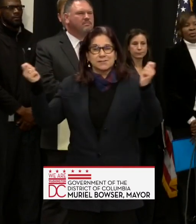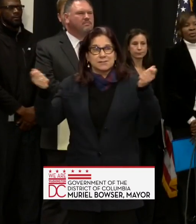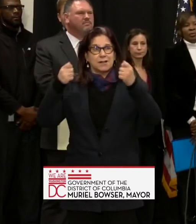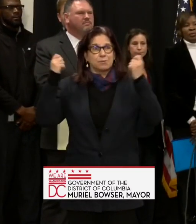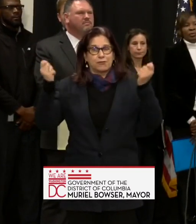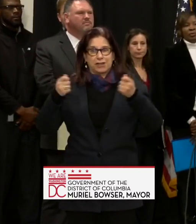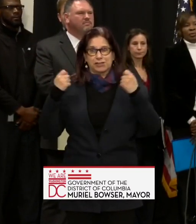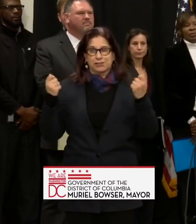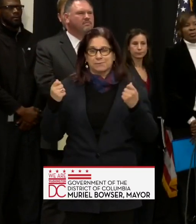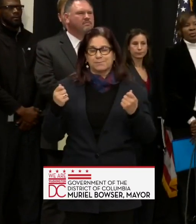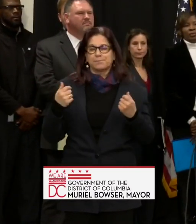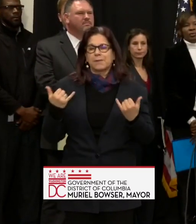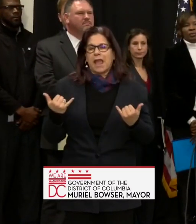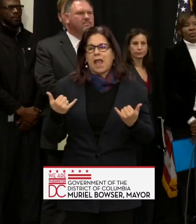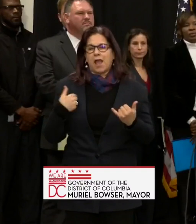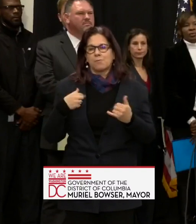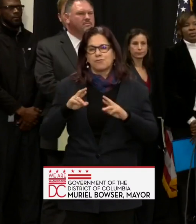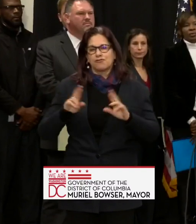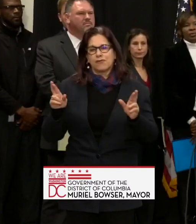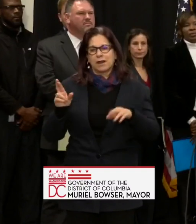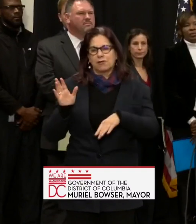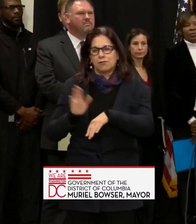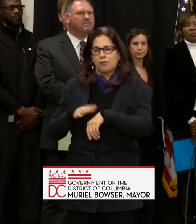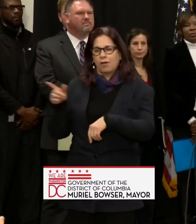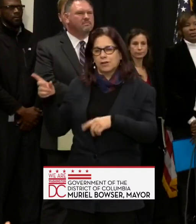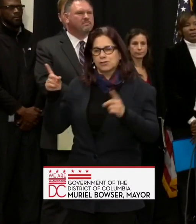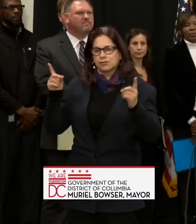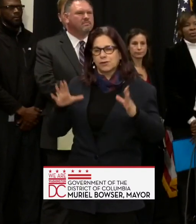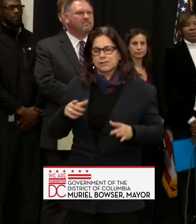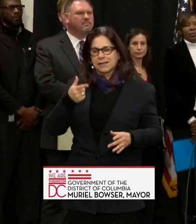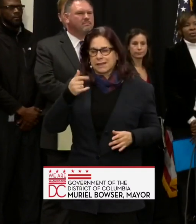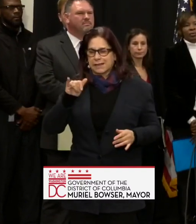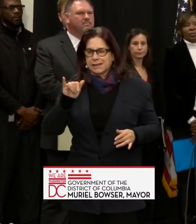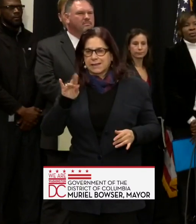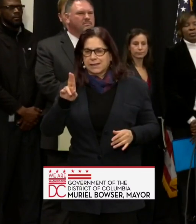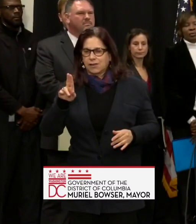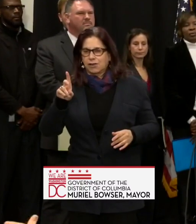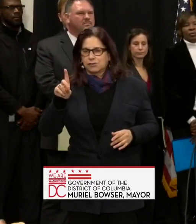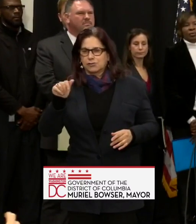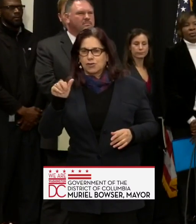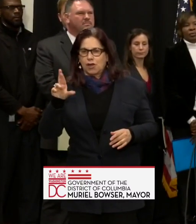AND SPECIAL AGENT EBERT TO PROVIDE A FEW MORE SPECIFICS